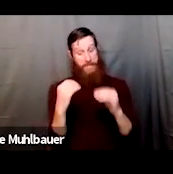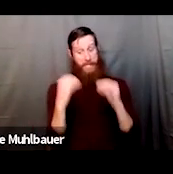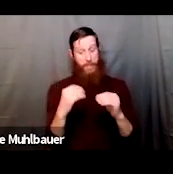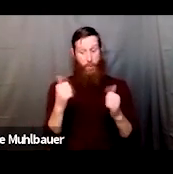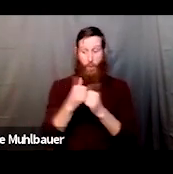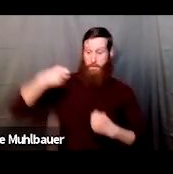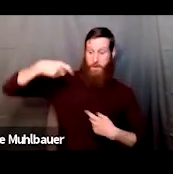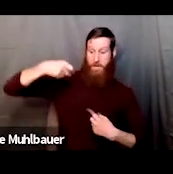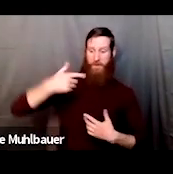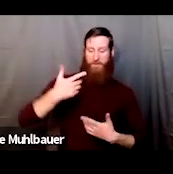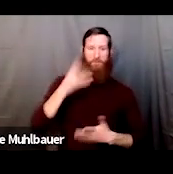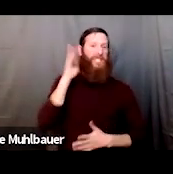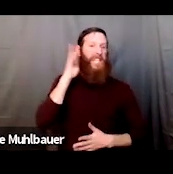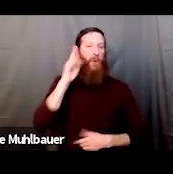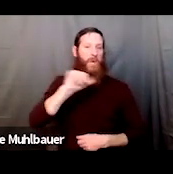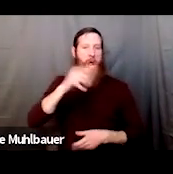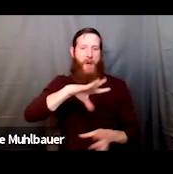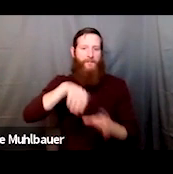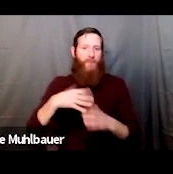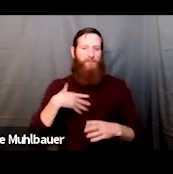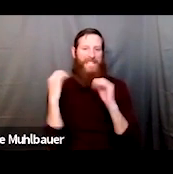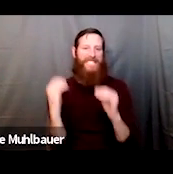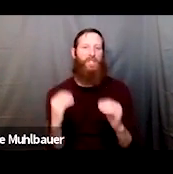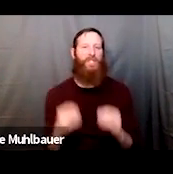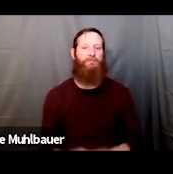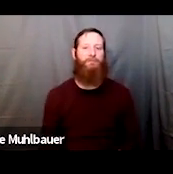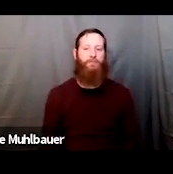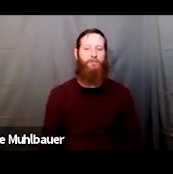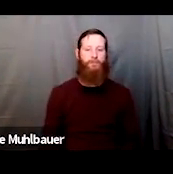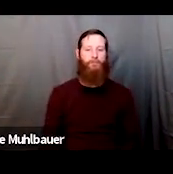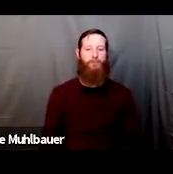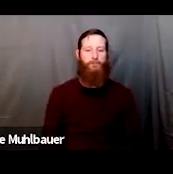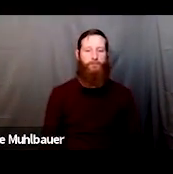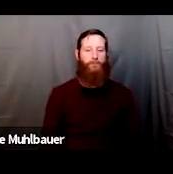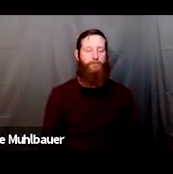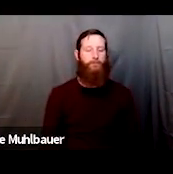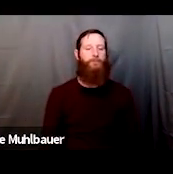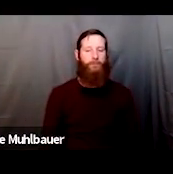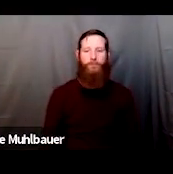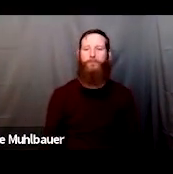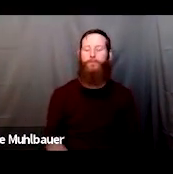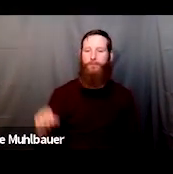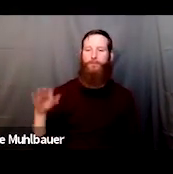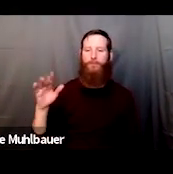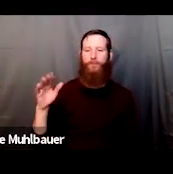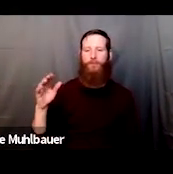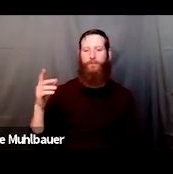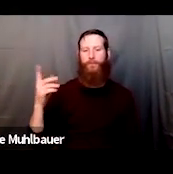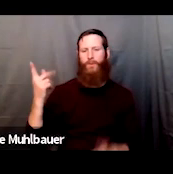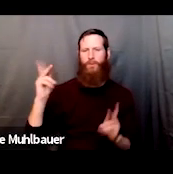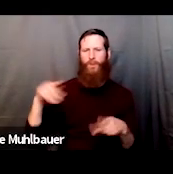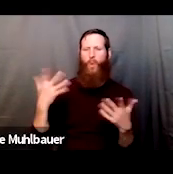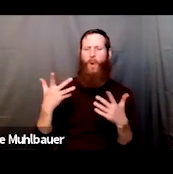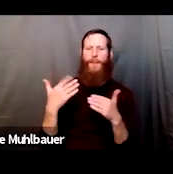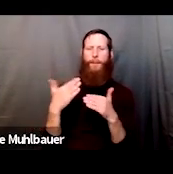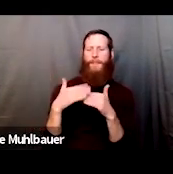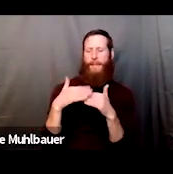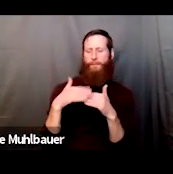Conrad is wondering what minimum probe length you would recommend?